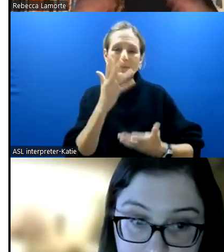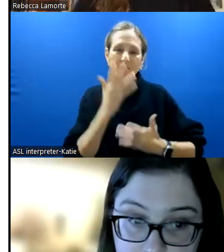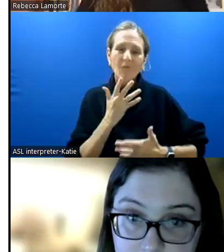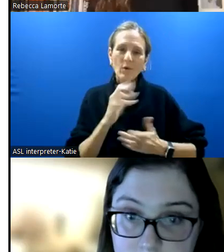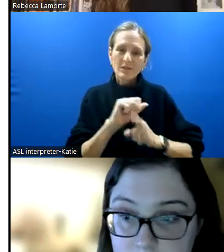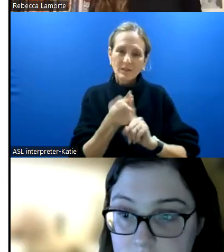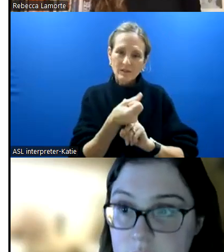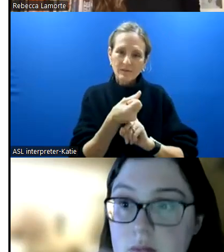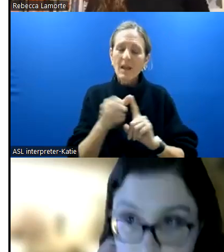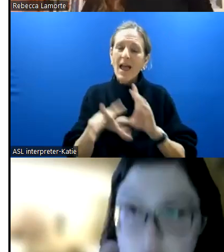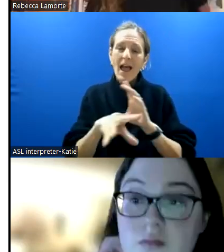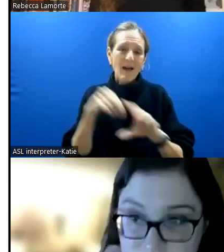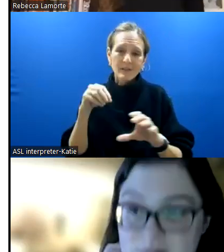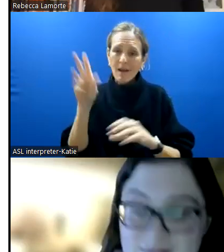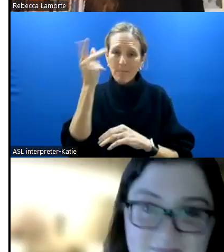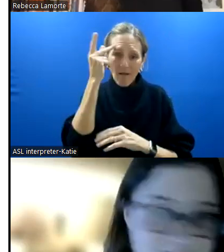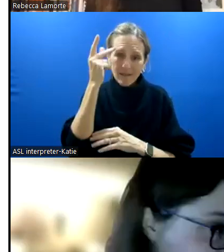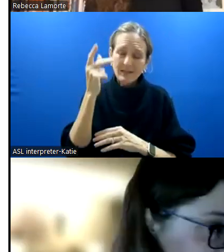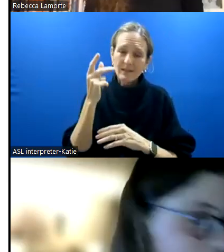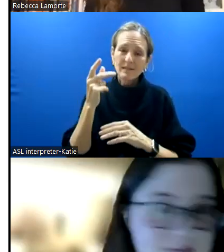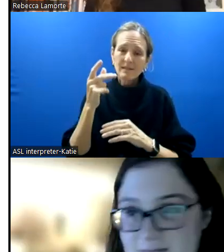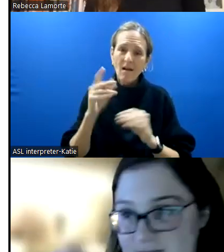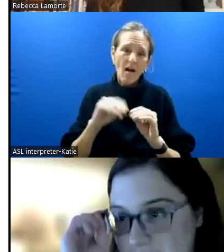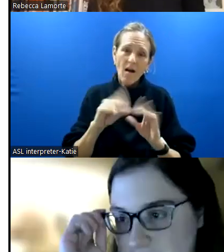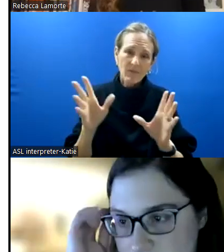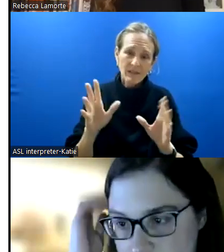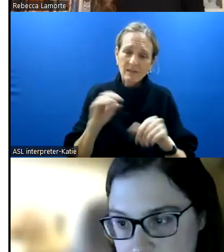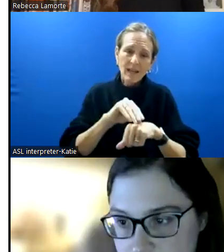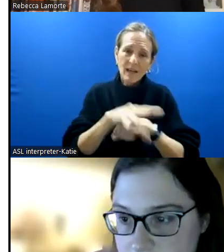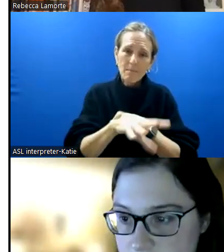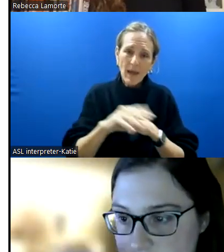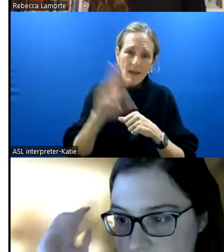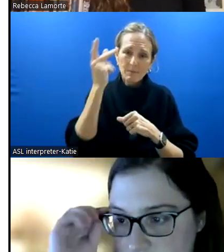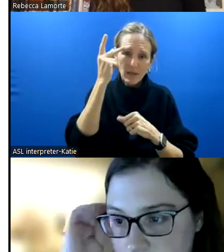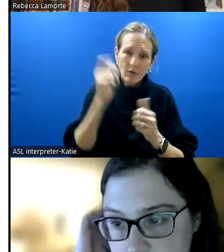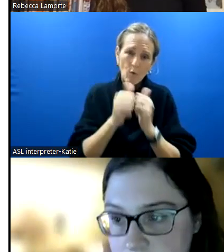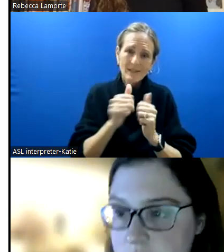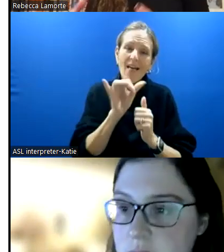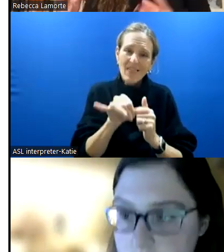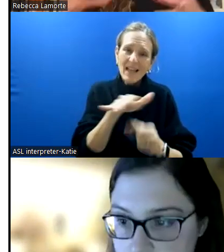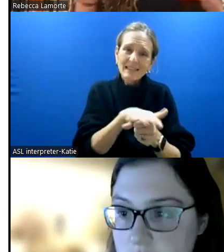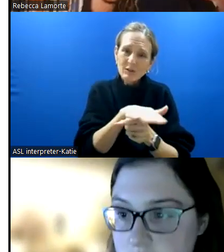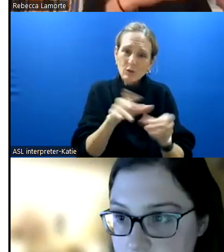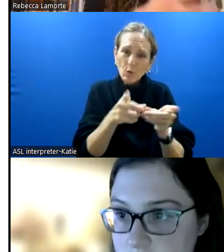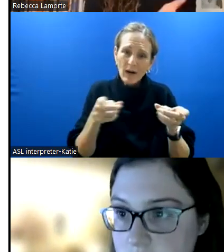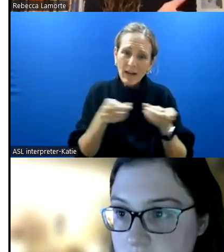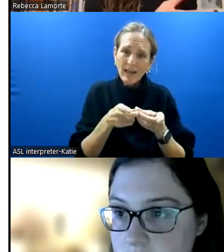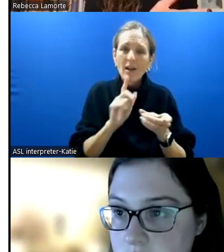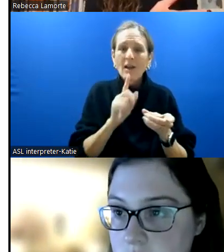outside politics, obviously it impacts political races. So in that district, there was a lot of progressive voters